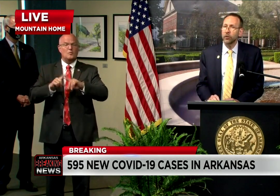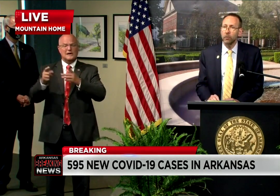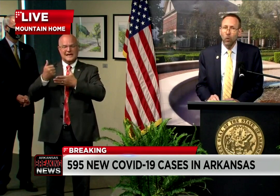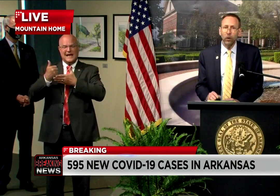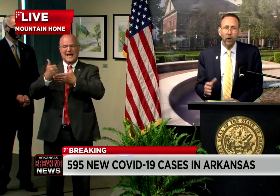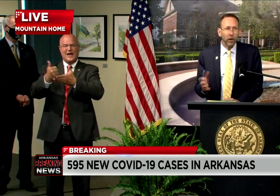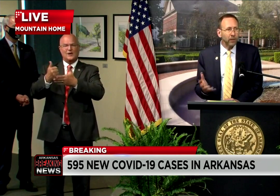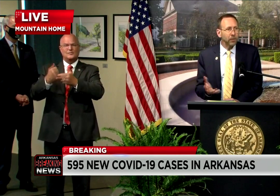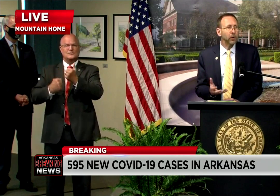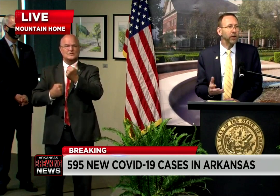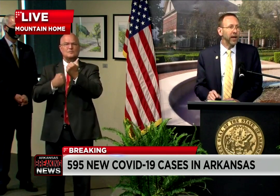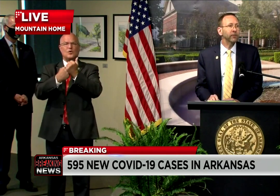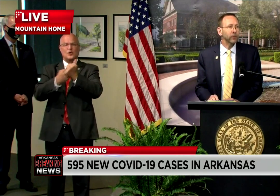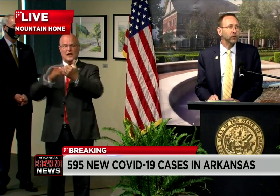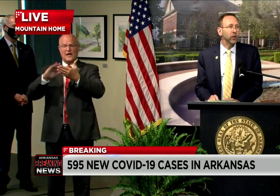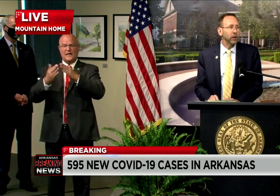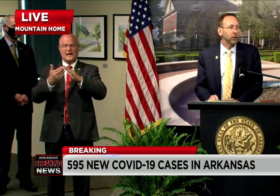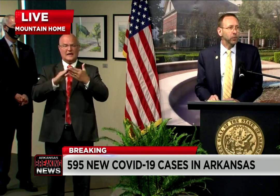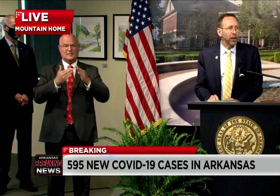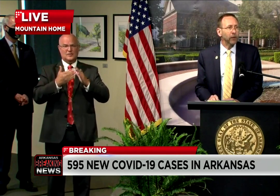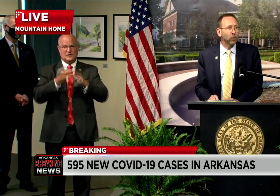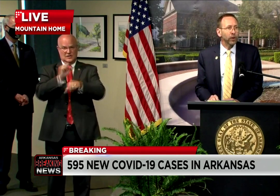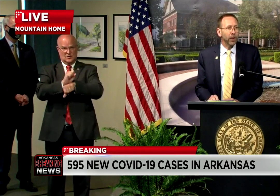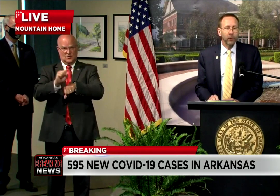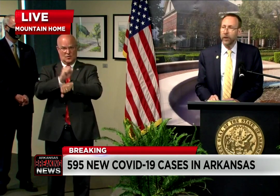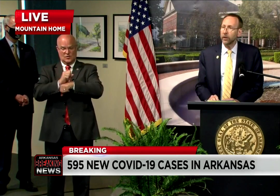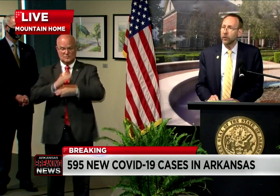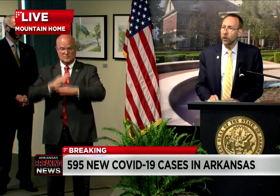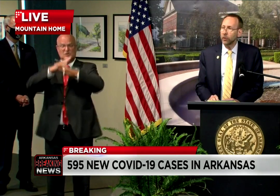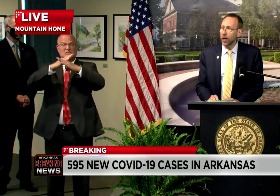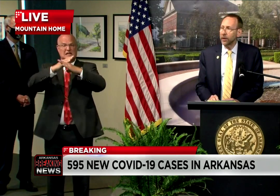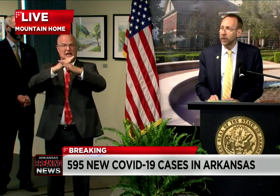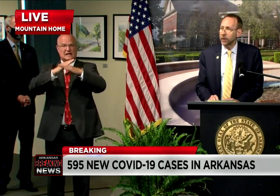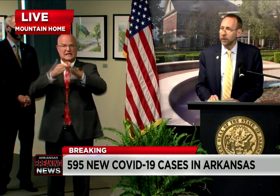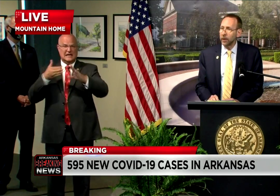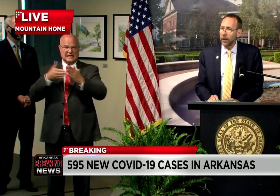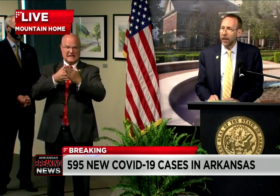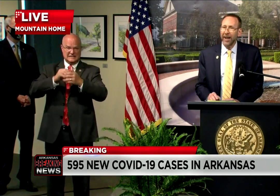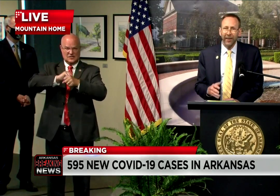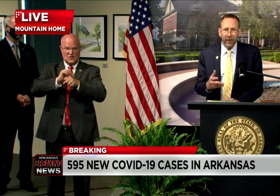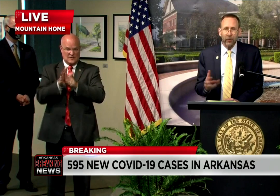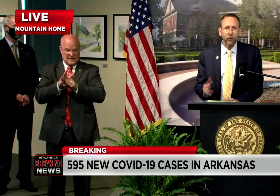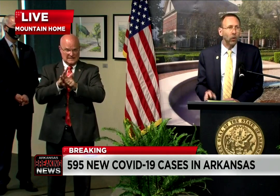ANOTHER. NOT IN A WAY THAT IS HARASSING BUT IN A WAY THAT HELPS TO